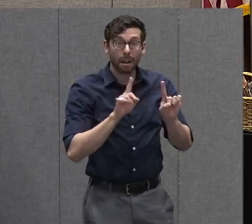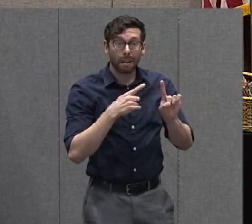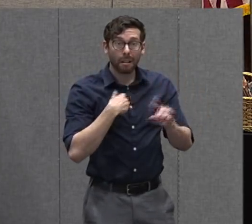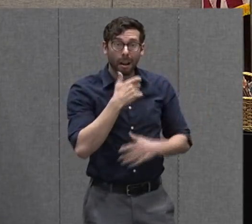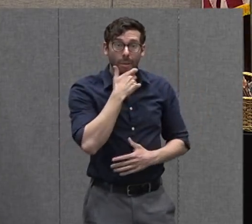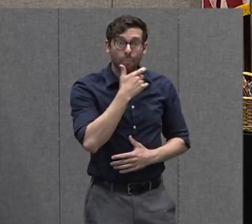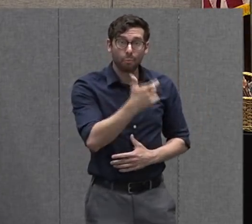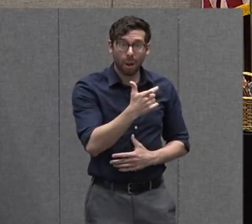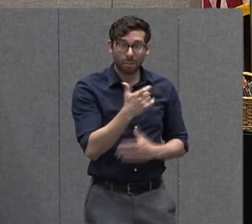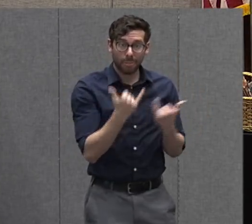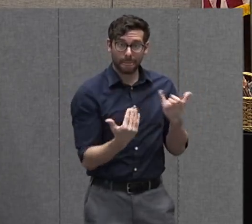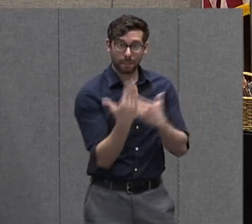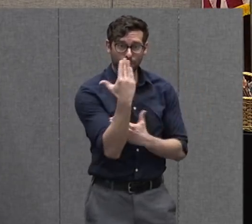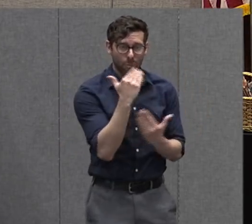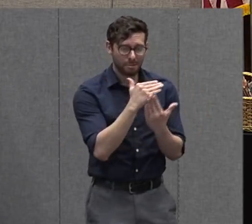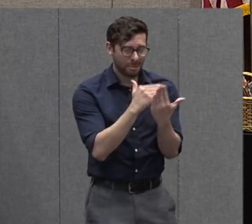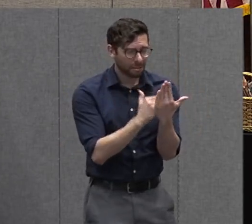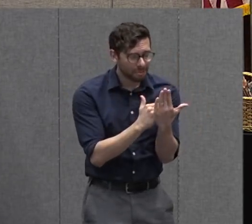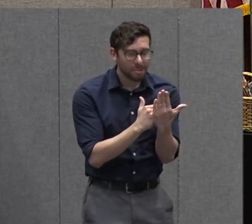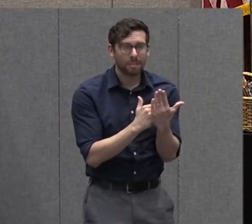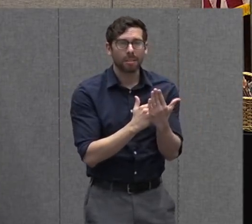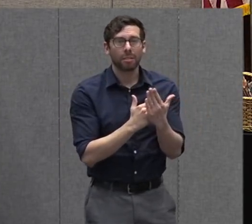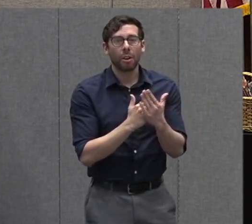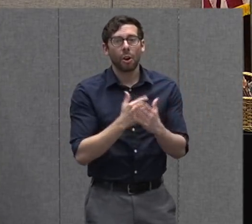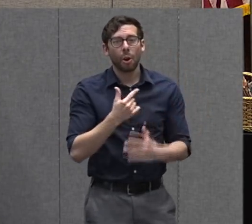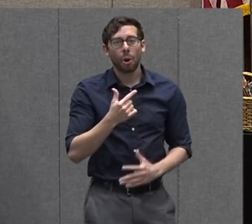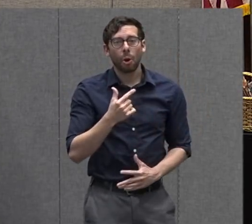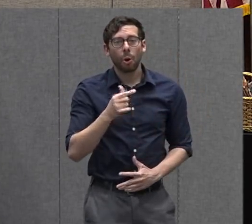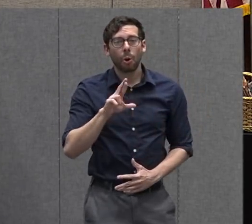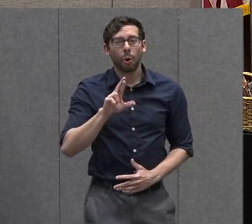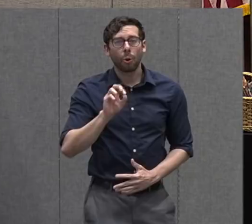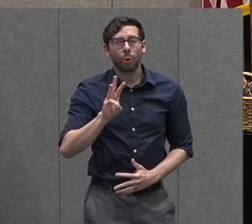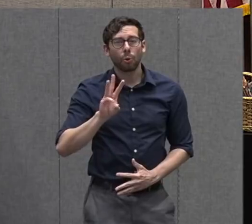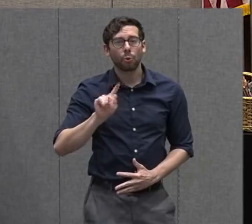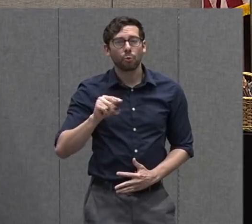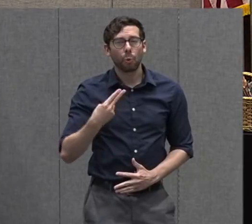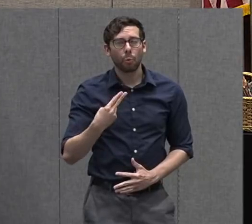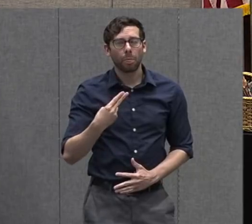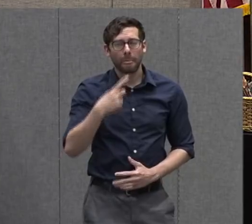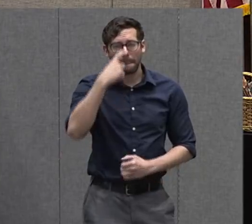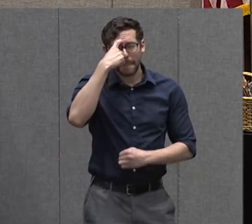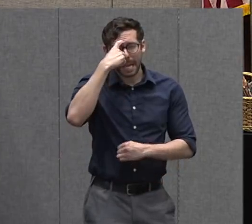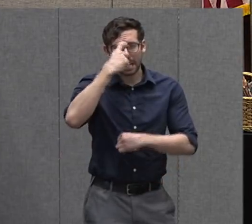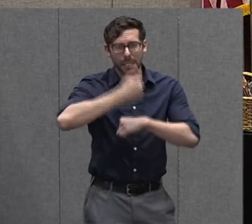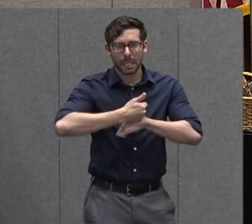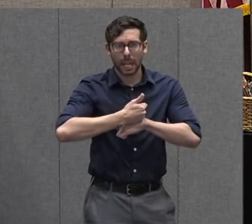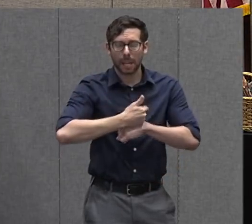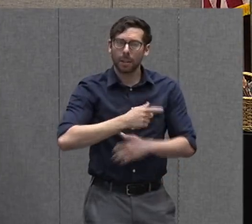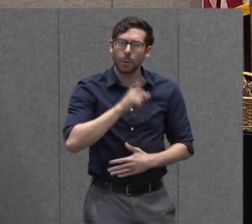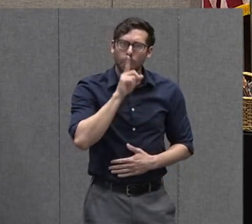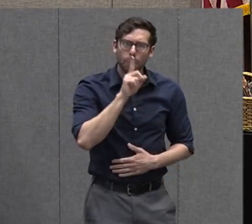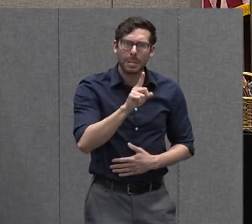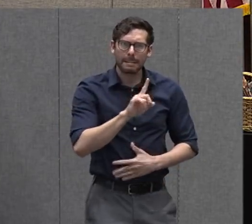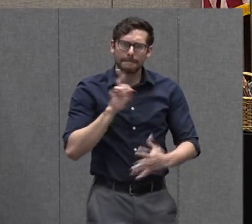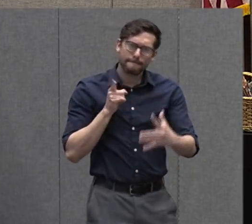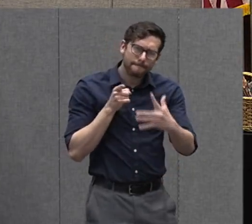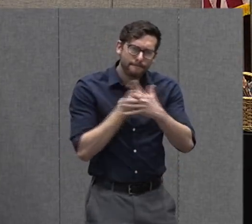And it really, it really hit home. Because, when I have a closed mindset,